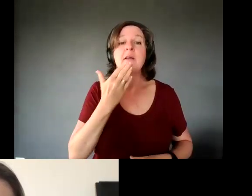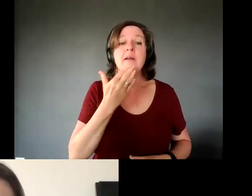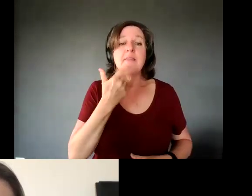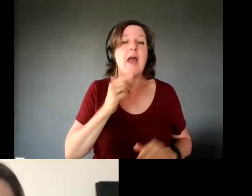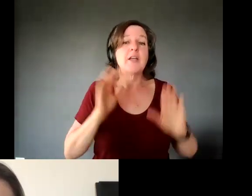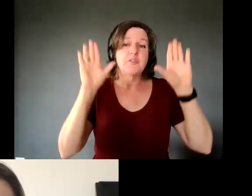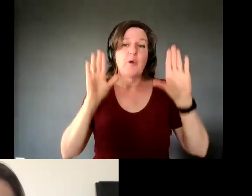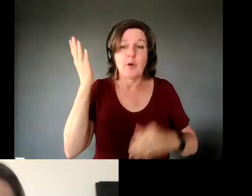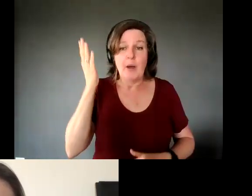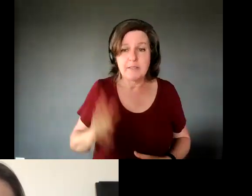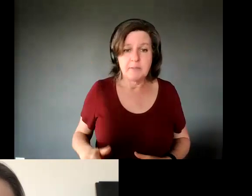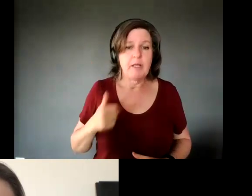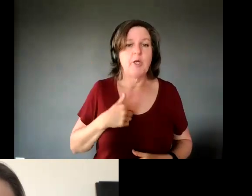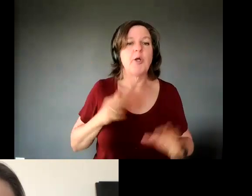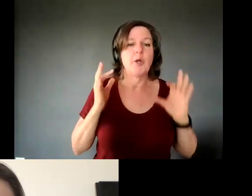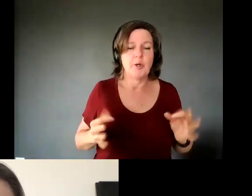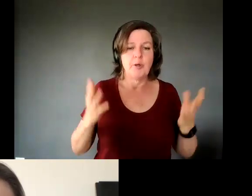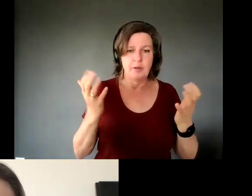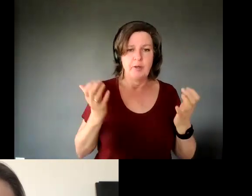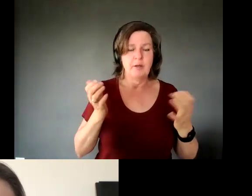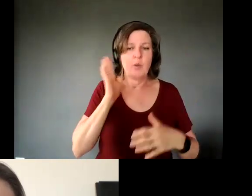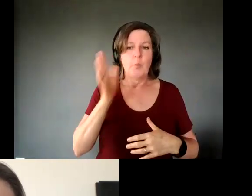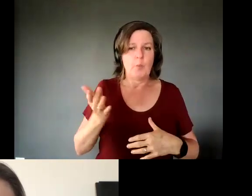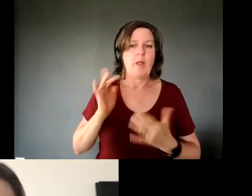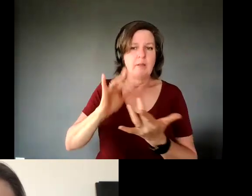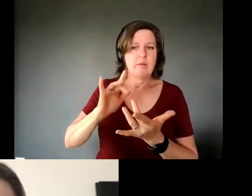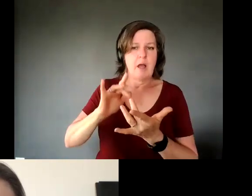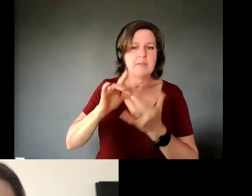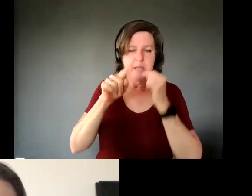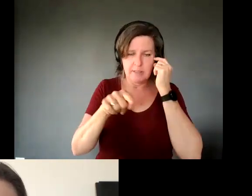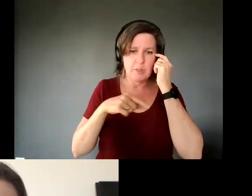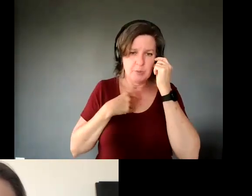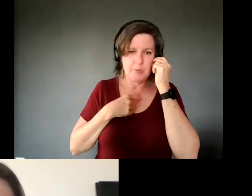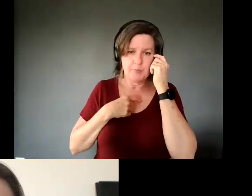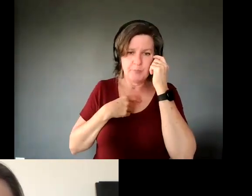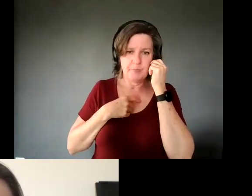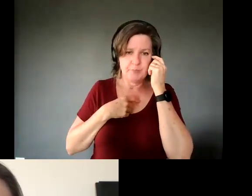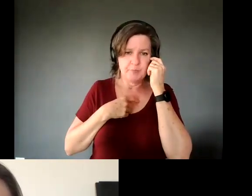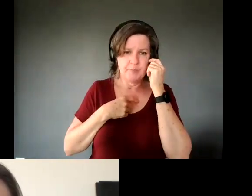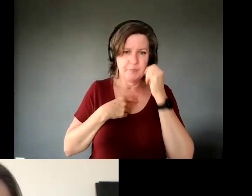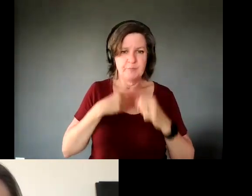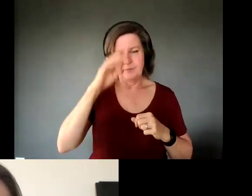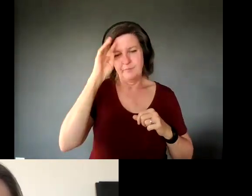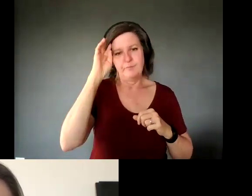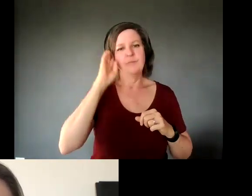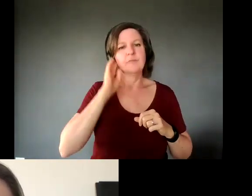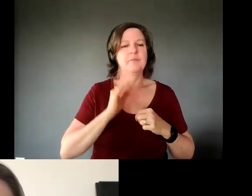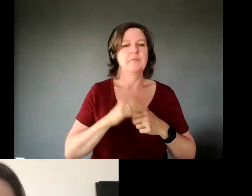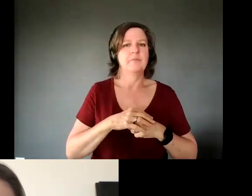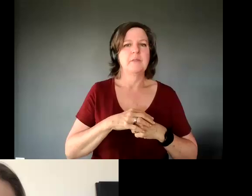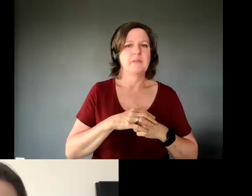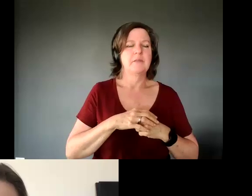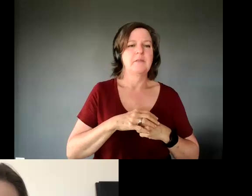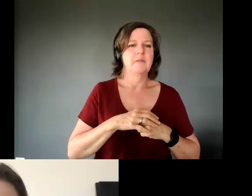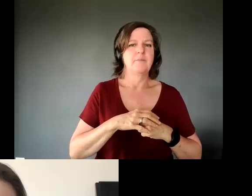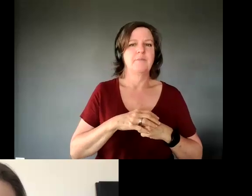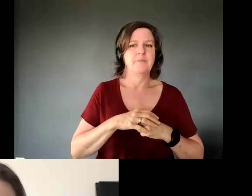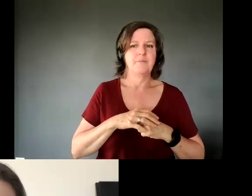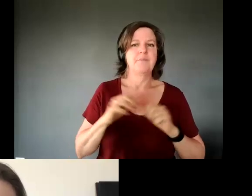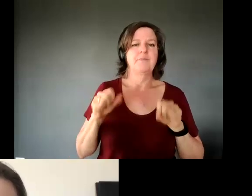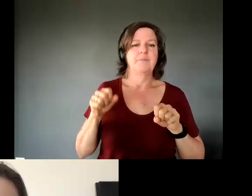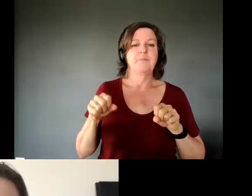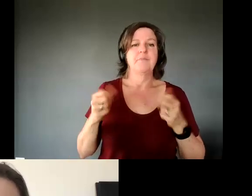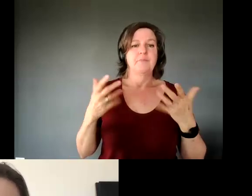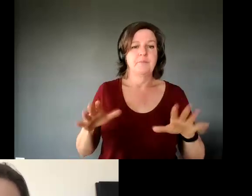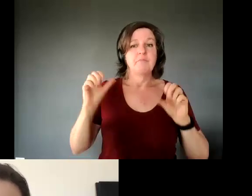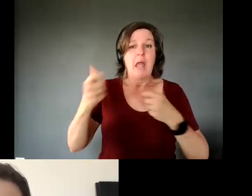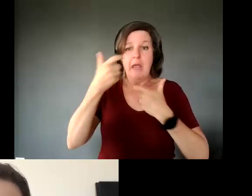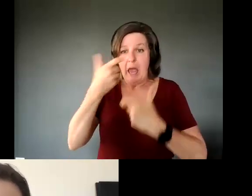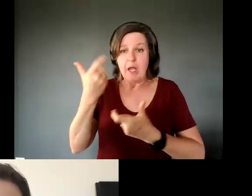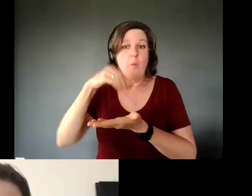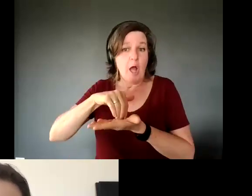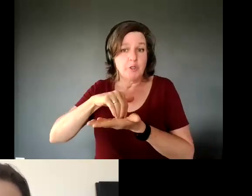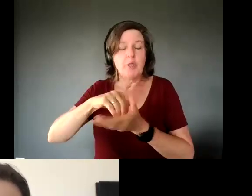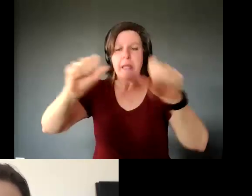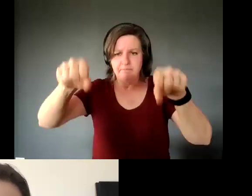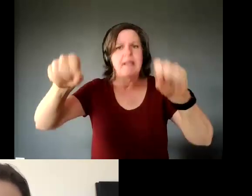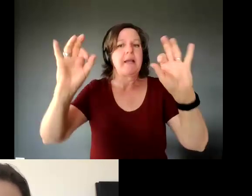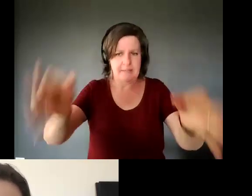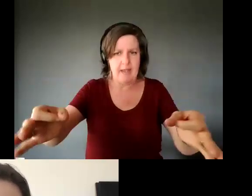I definitely want to be, will contact you. Yep. All right. Can I watch again? Yes, absolutely, you can see this again.